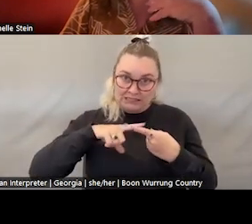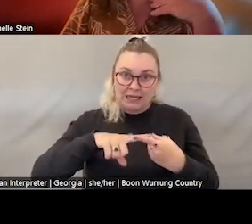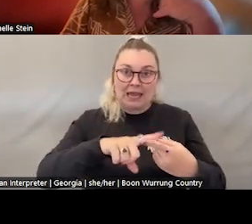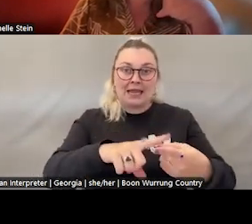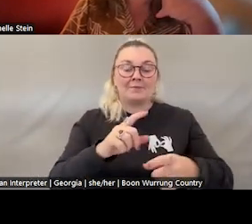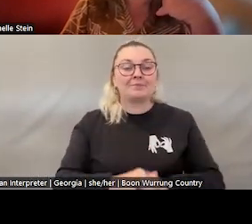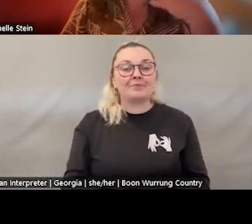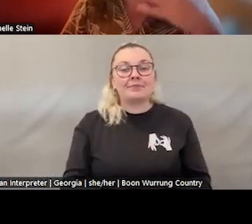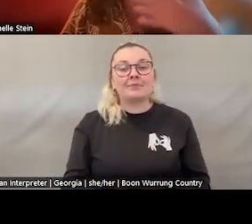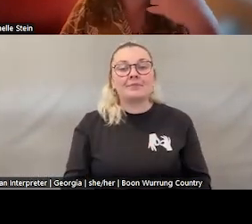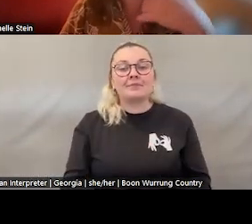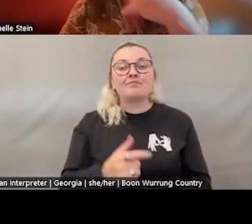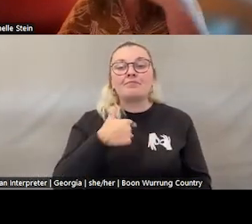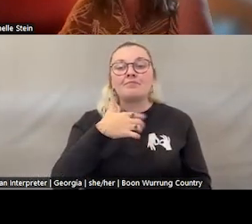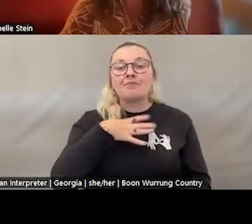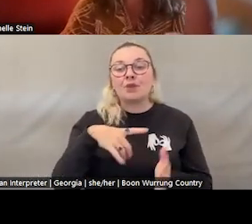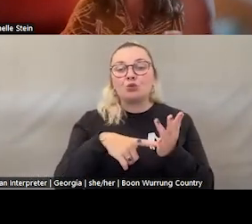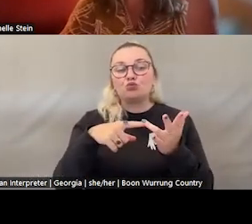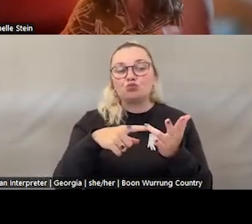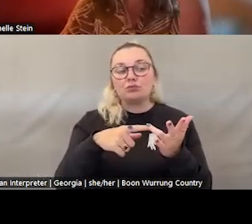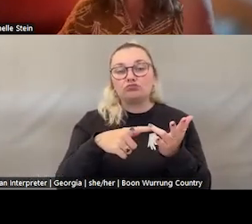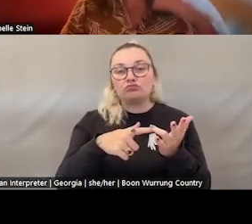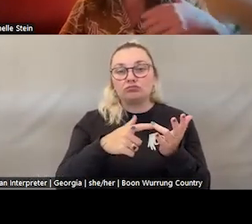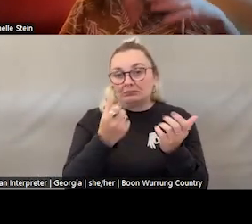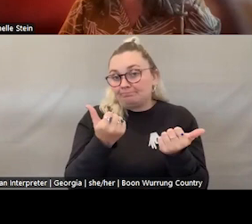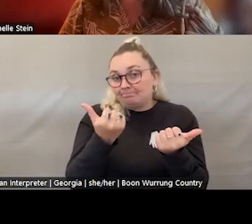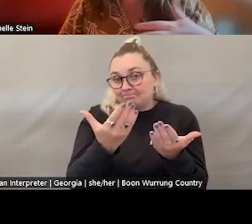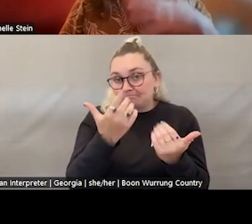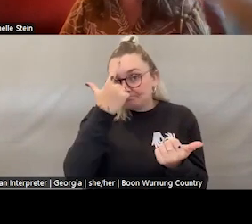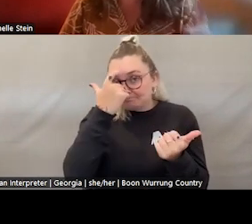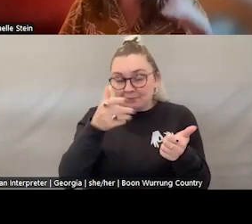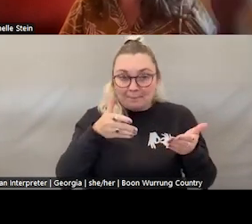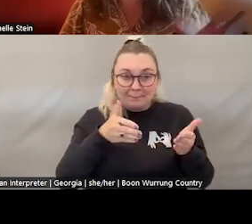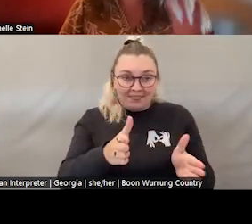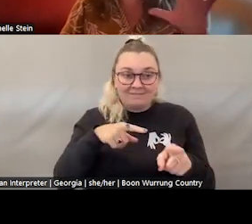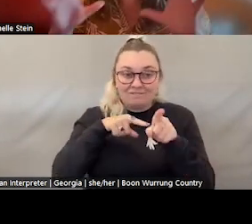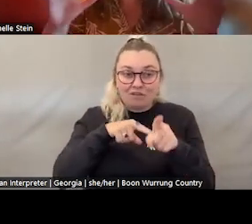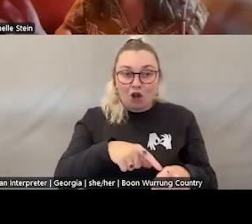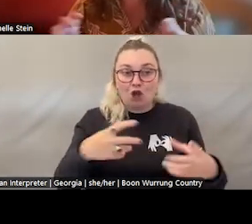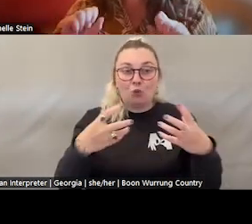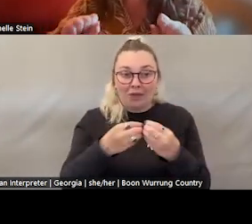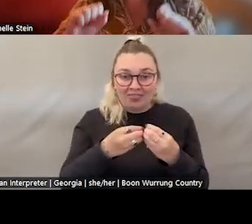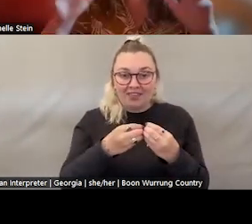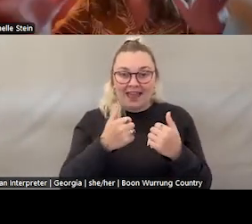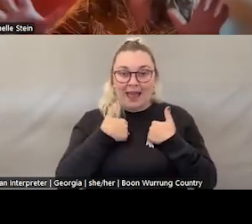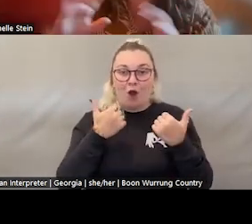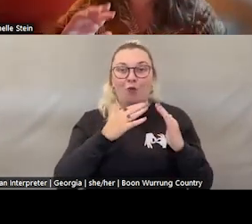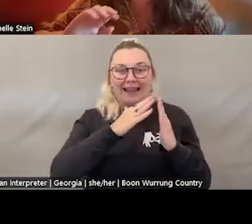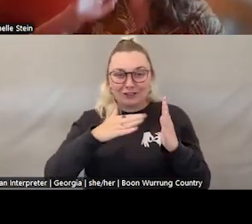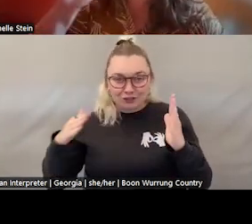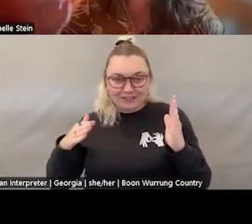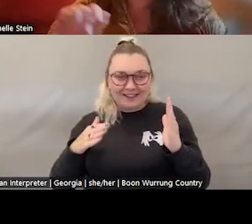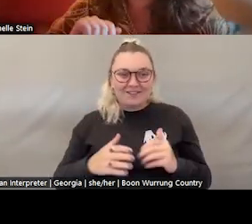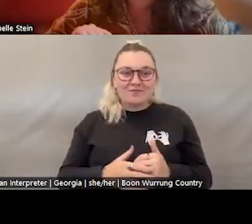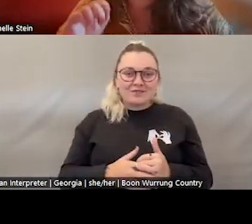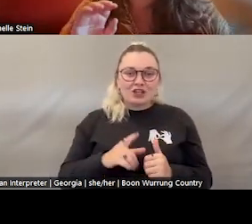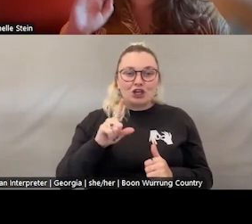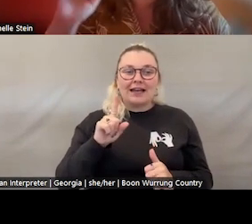I wanted to propose a method which in keeping with our industry, it is my first birthday but